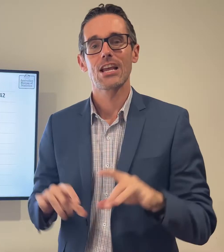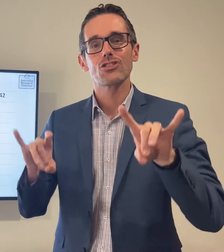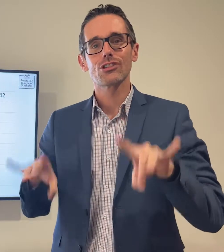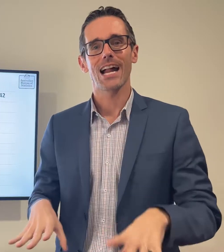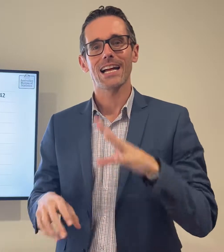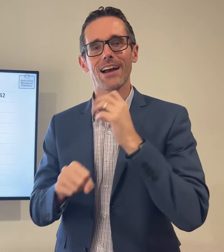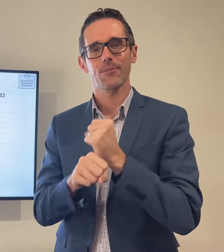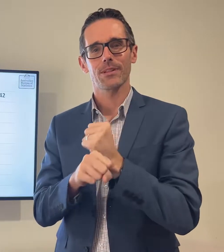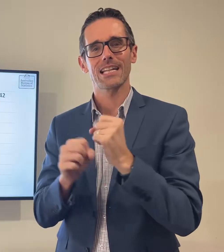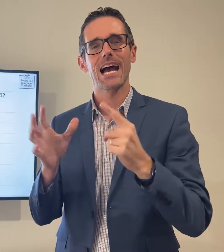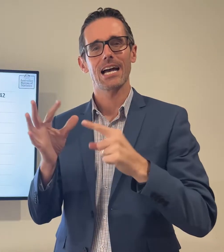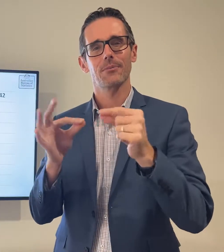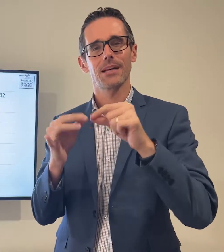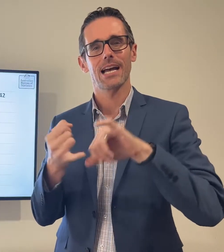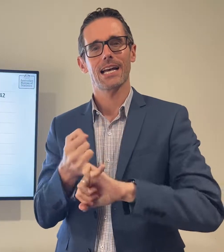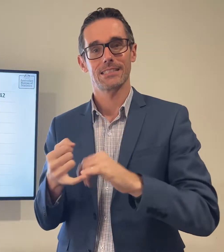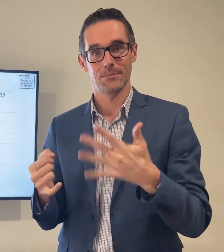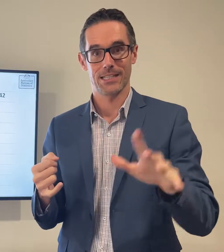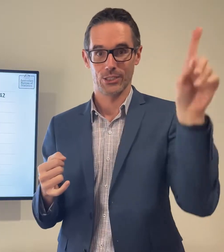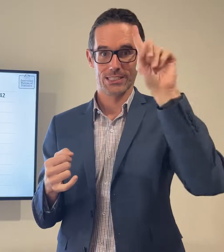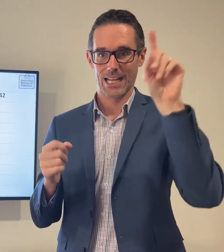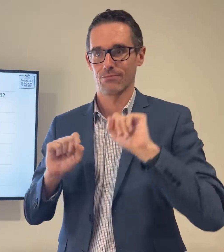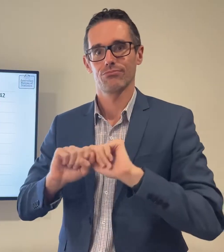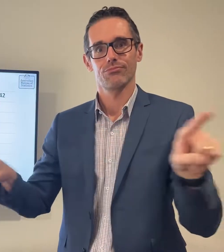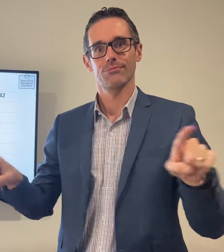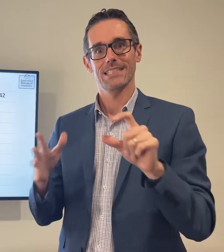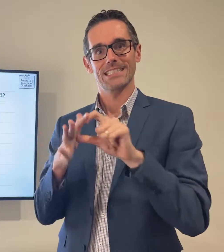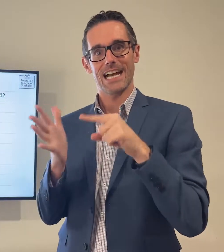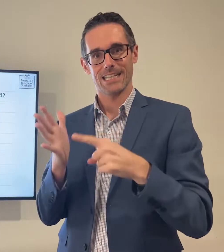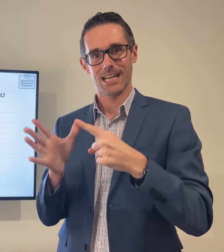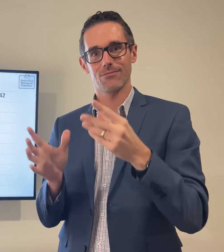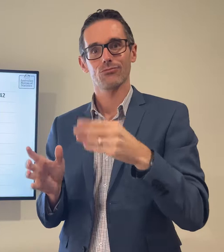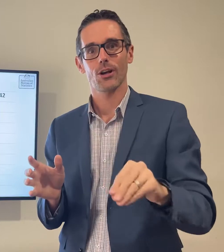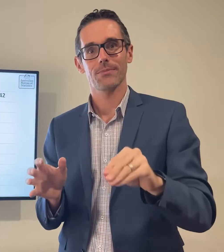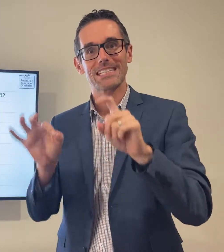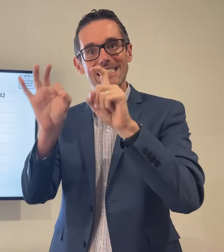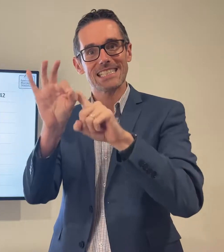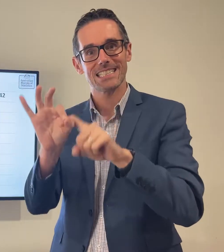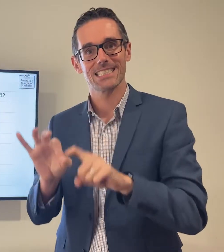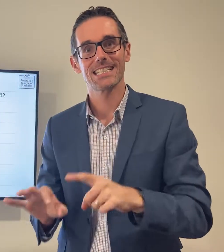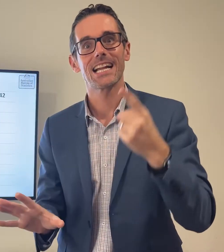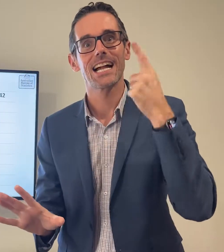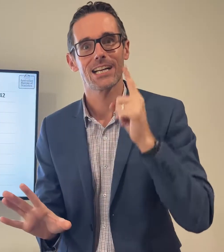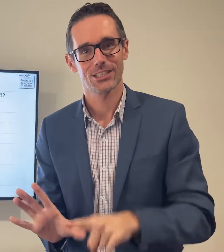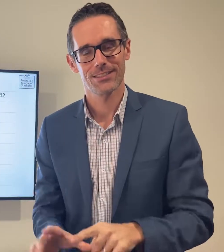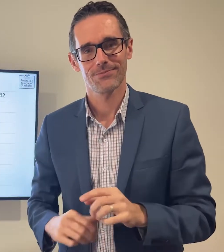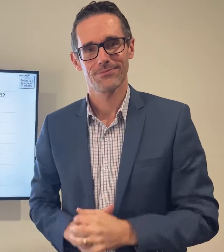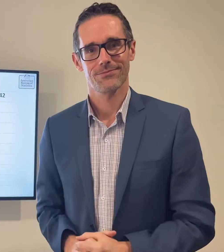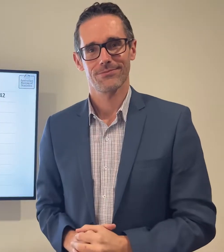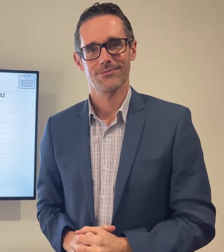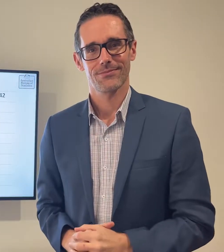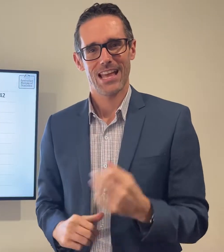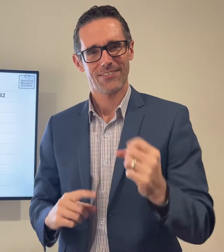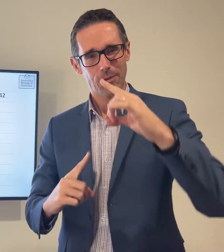The Australian Government has confirmed that today, the ABS released the data findings from last year’s Census.